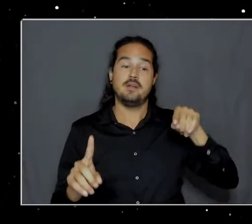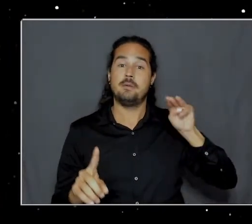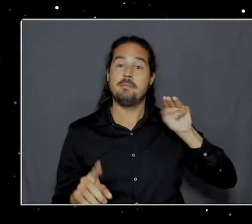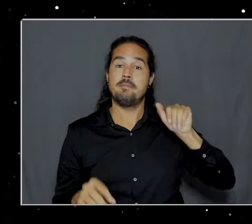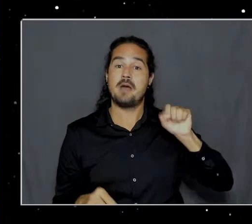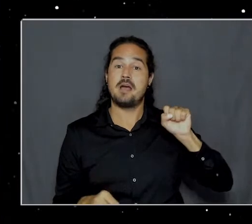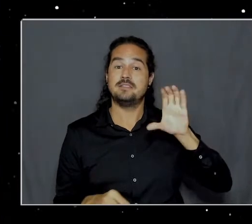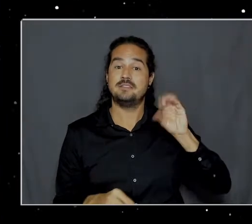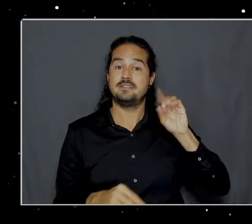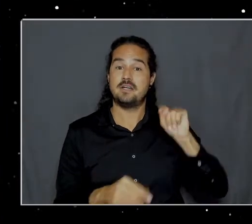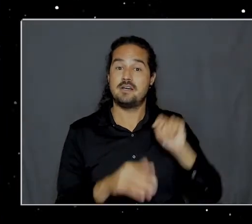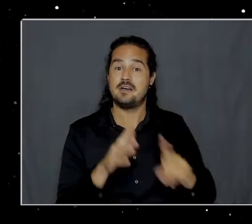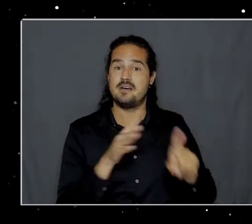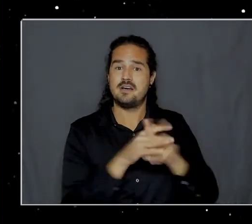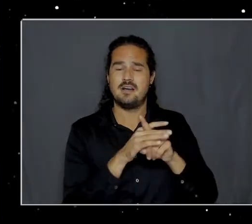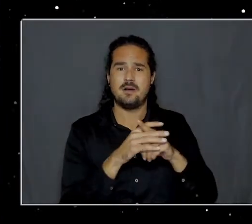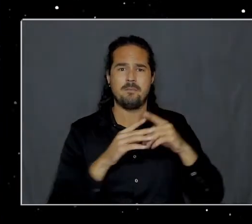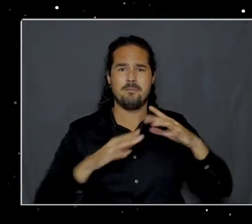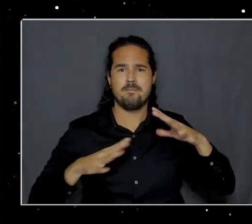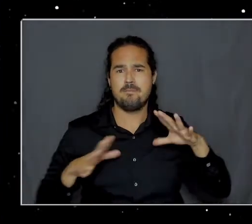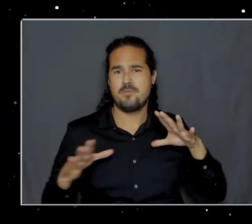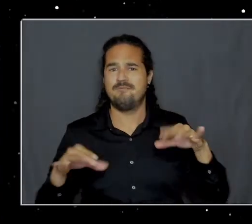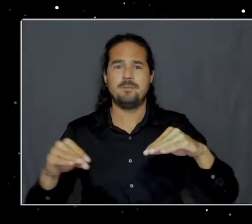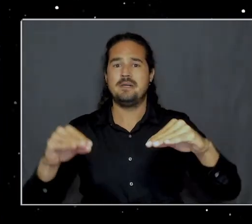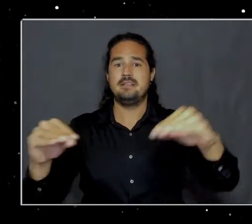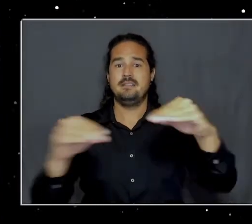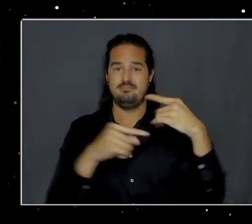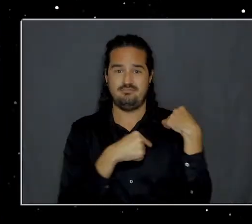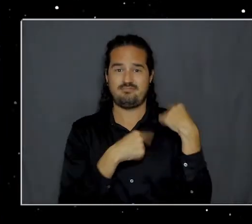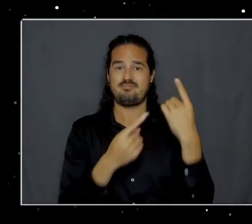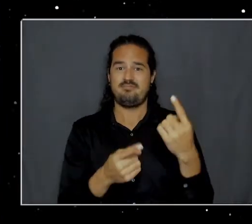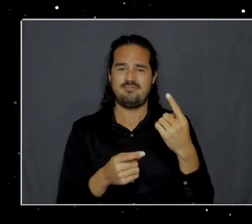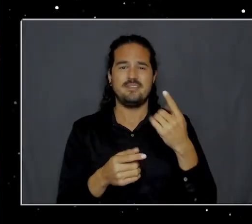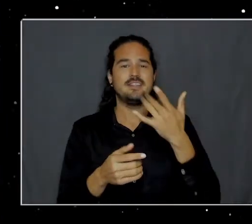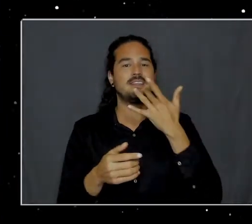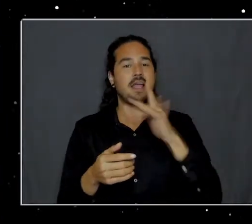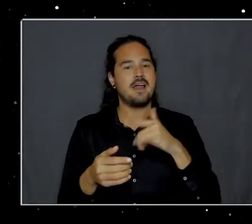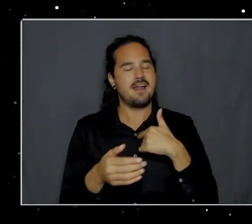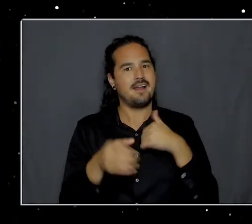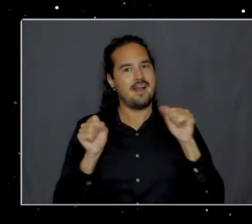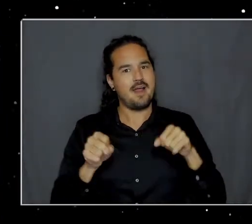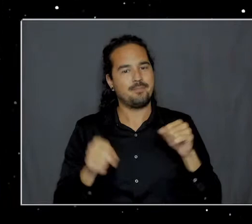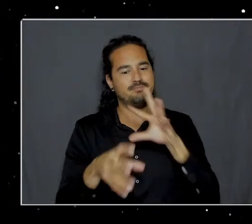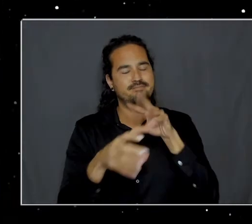SO PRIVILEGED TO BRING TO THE FINISH LINE.